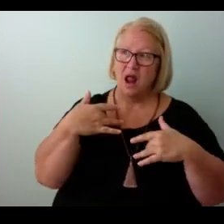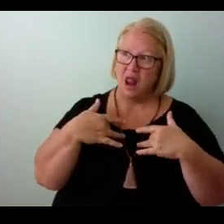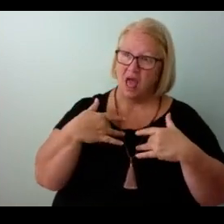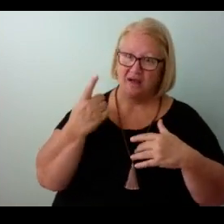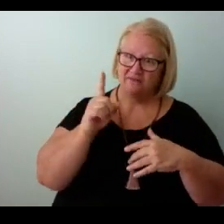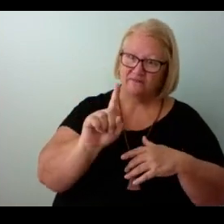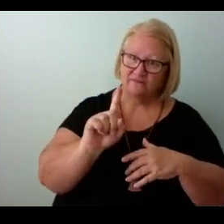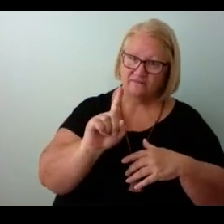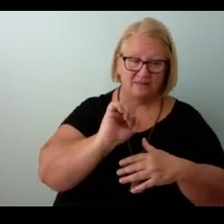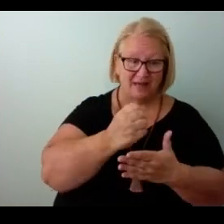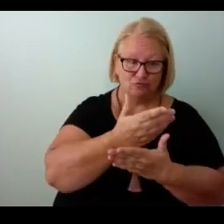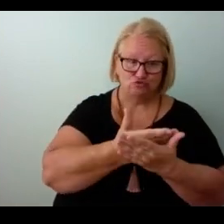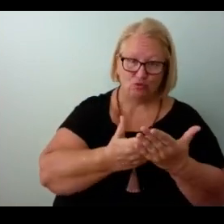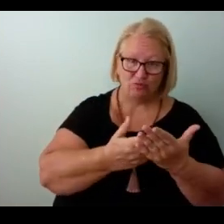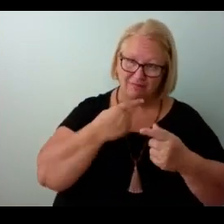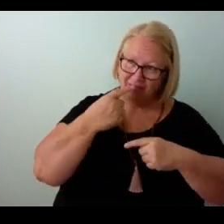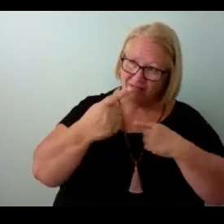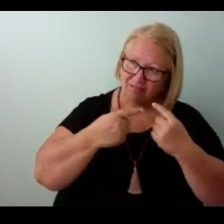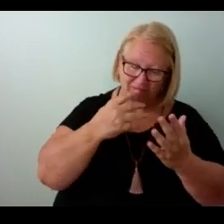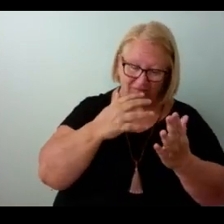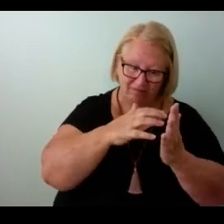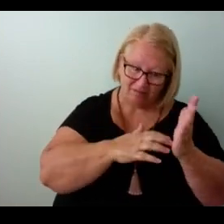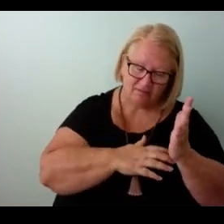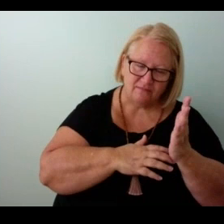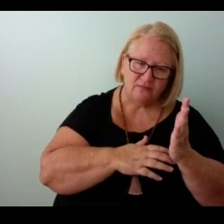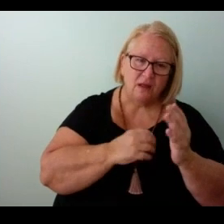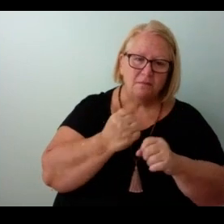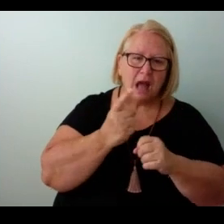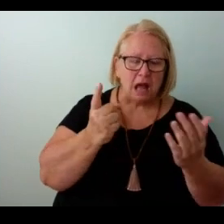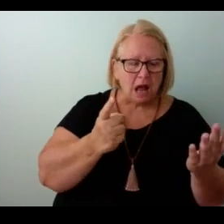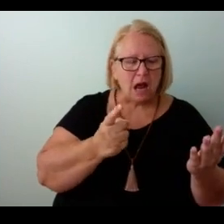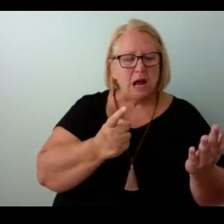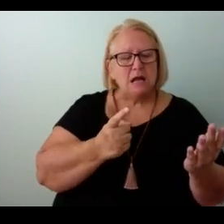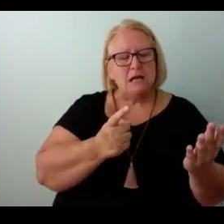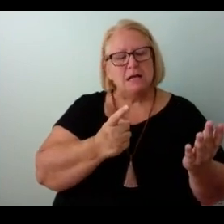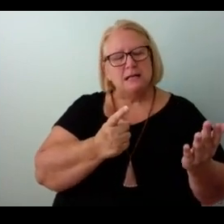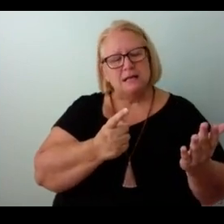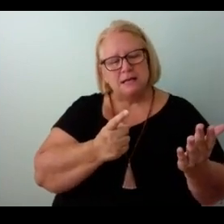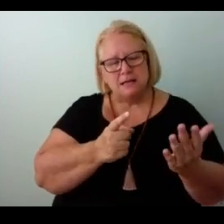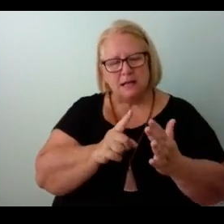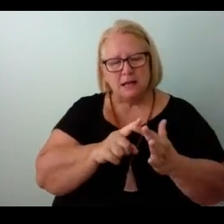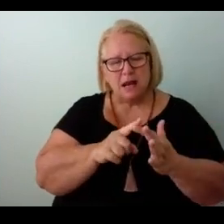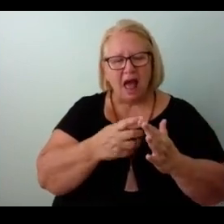I think that's probably the number 1 take away for us. I know it's not a legal take away.